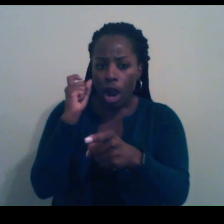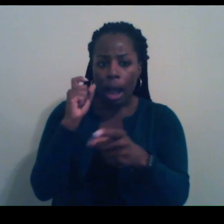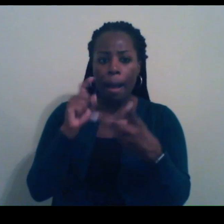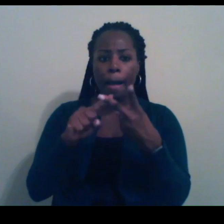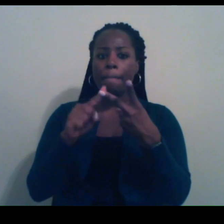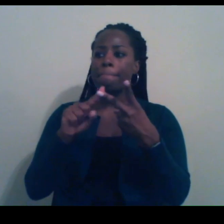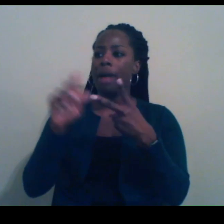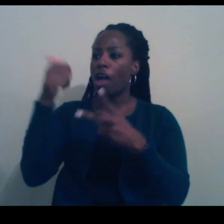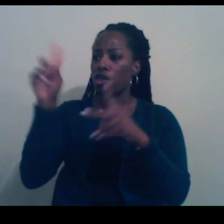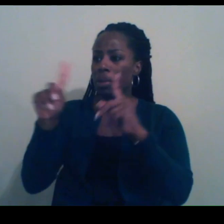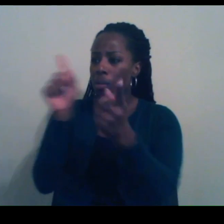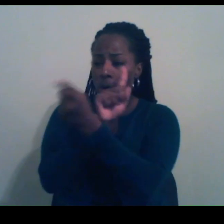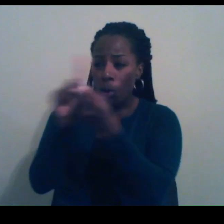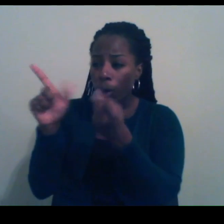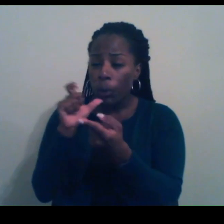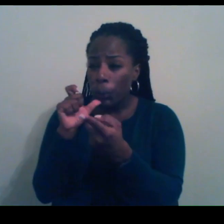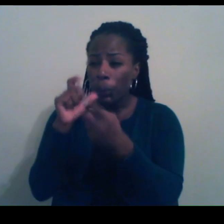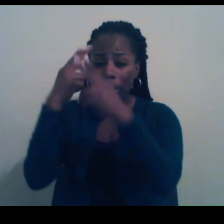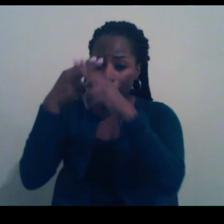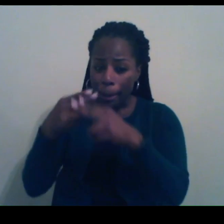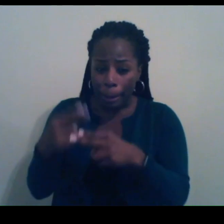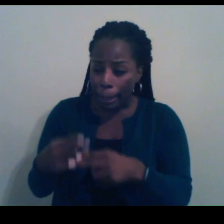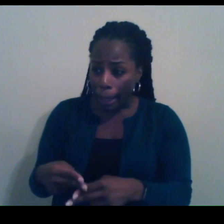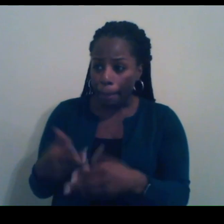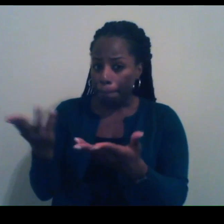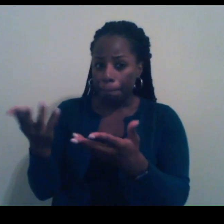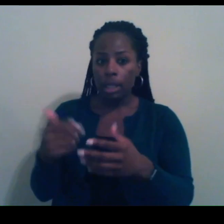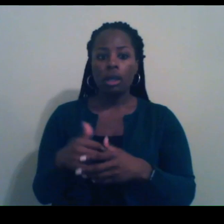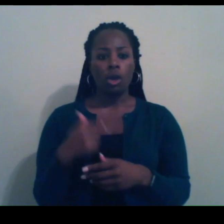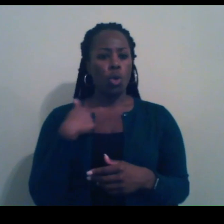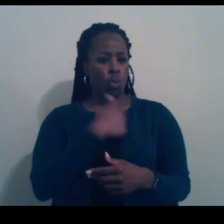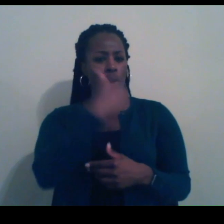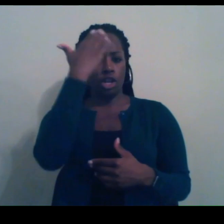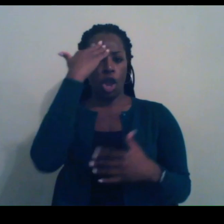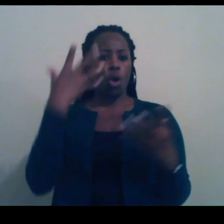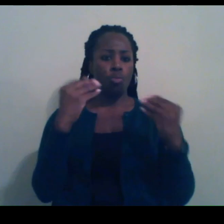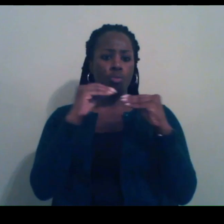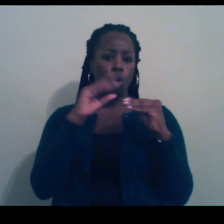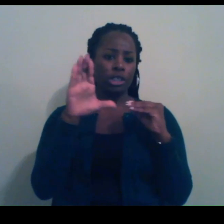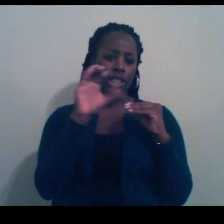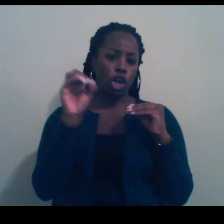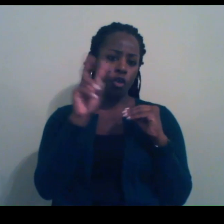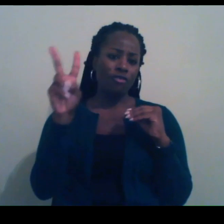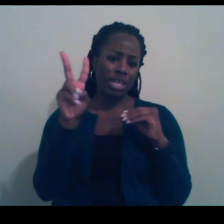we know there will be more cases president initially took unprecedented